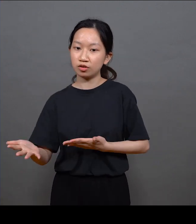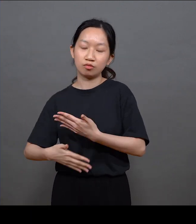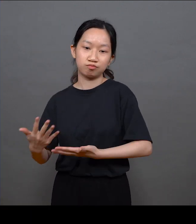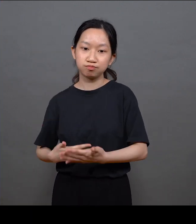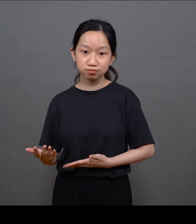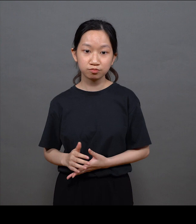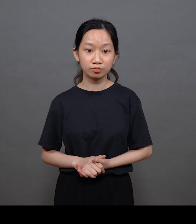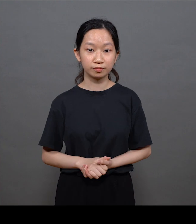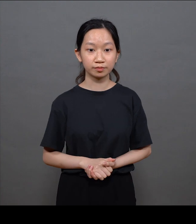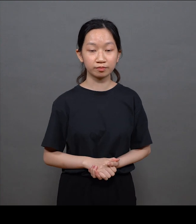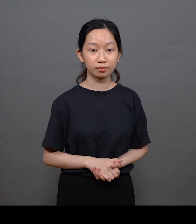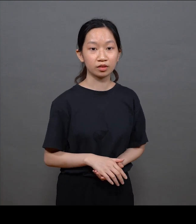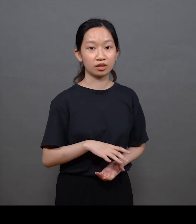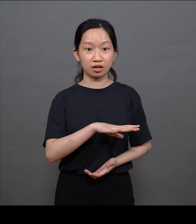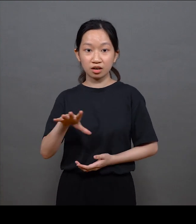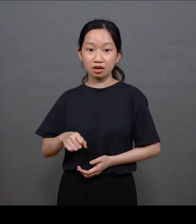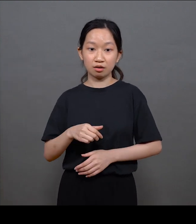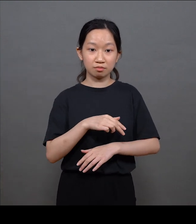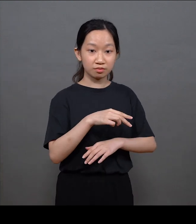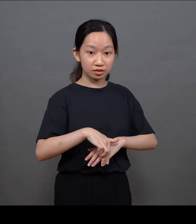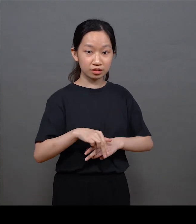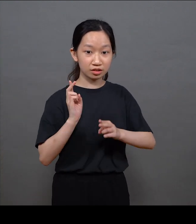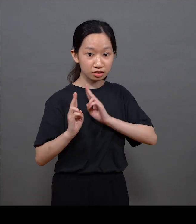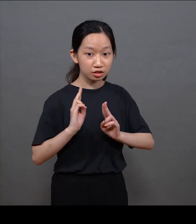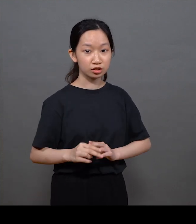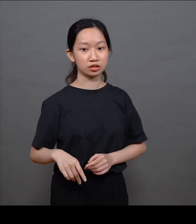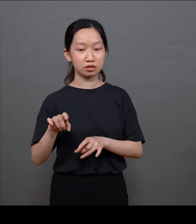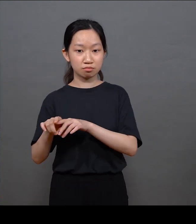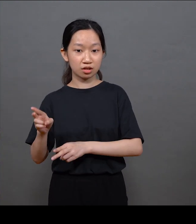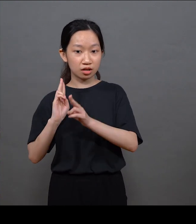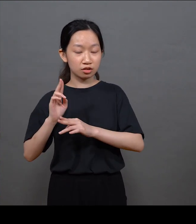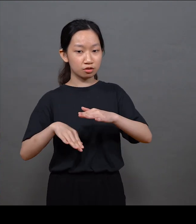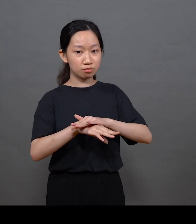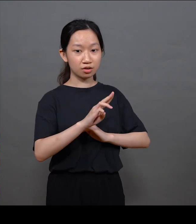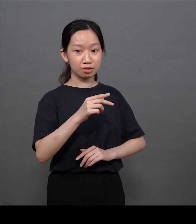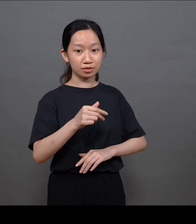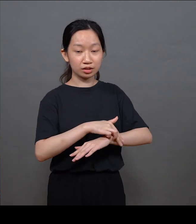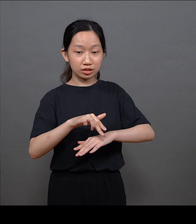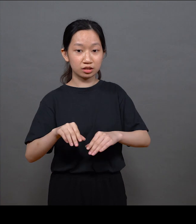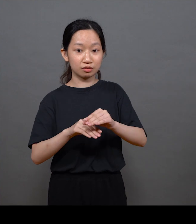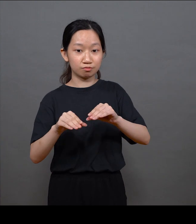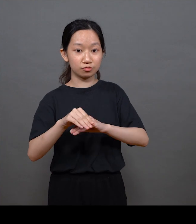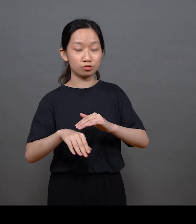from the Sanyo ROBO range to the My First Sony and the sort of diverse and different products that you can get